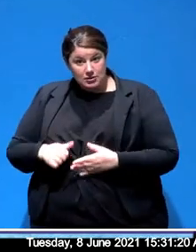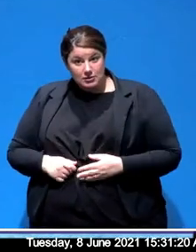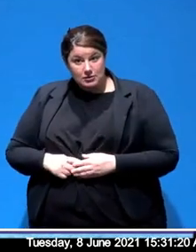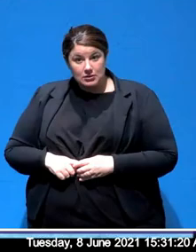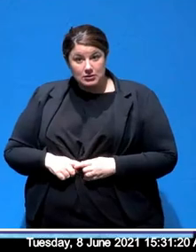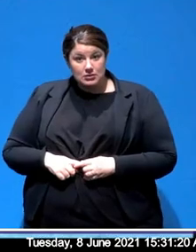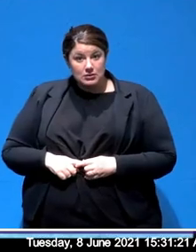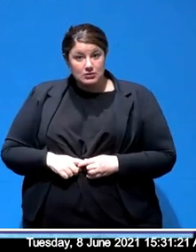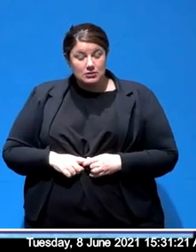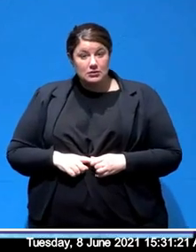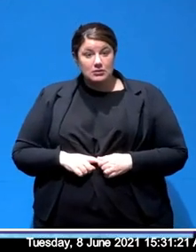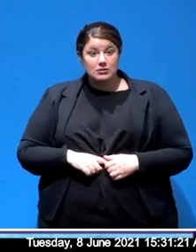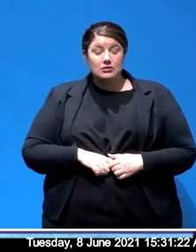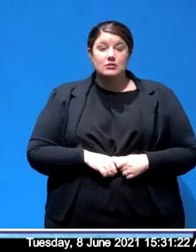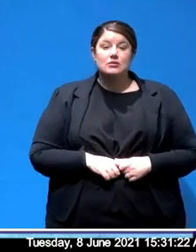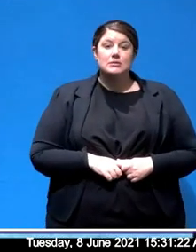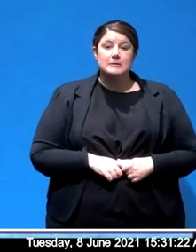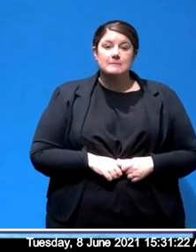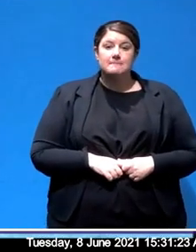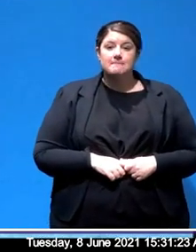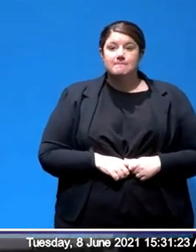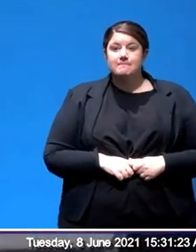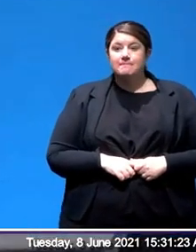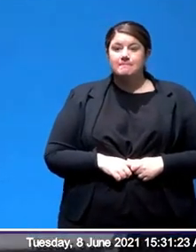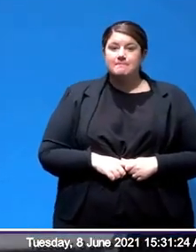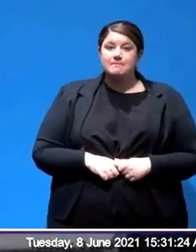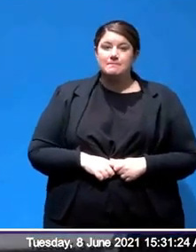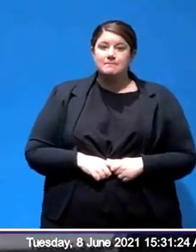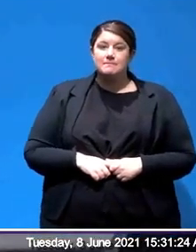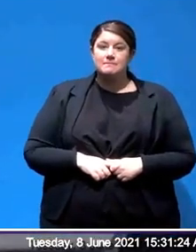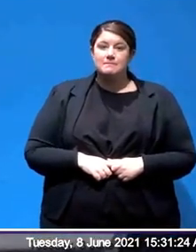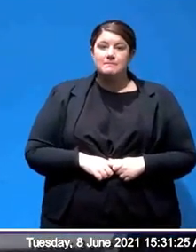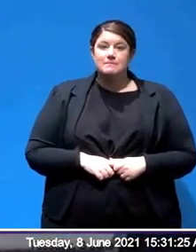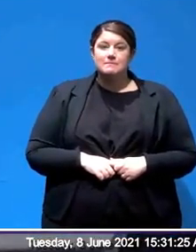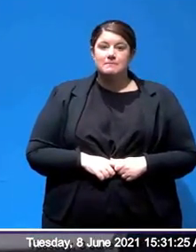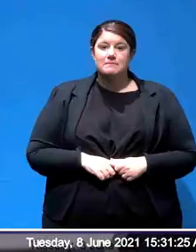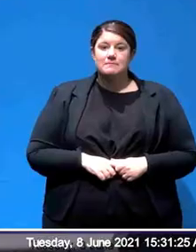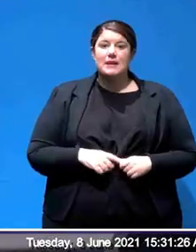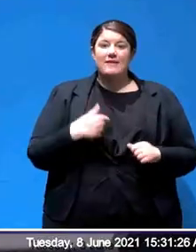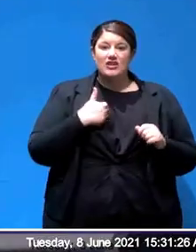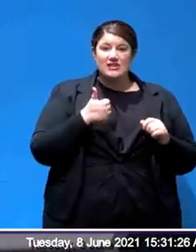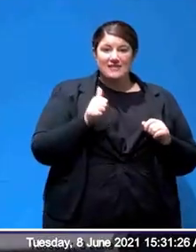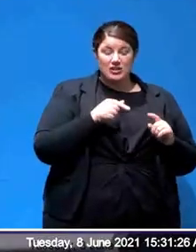So what I was --- if I just finish that sentence, if that's okay,